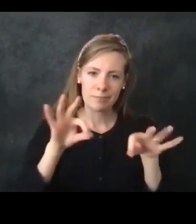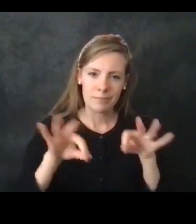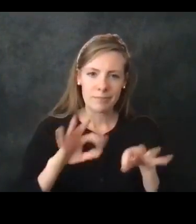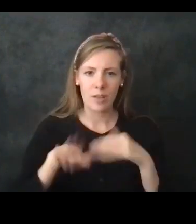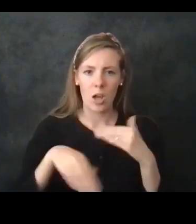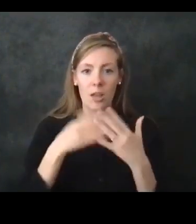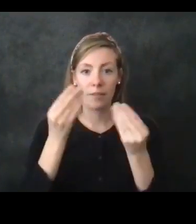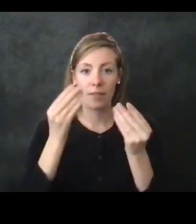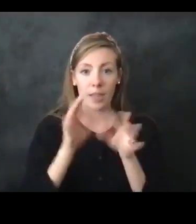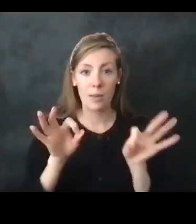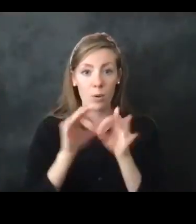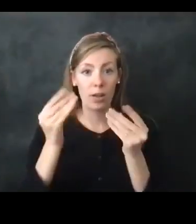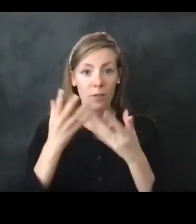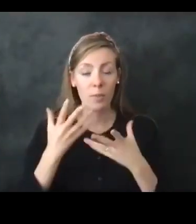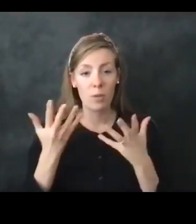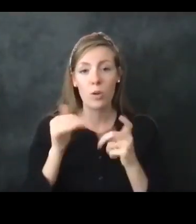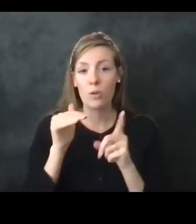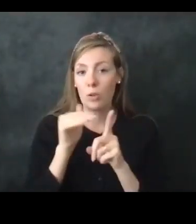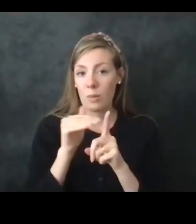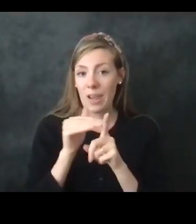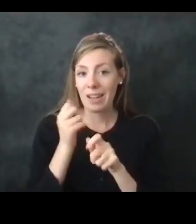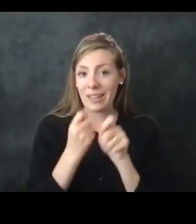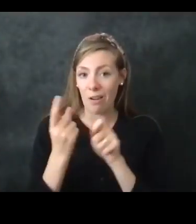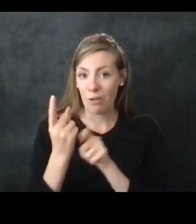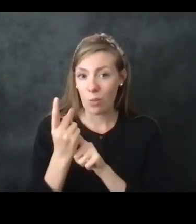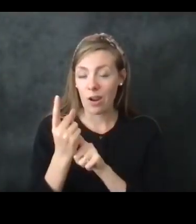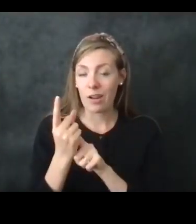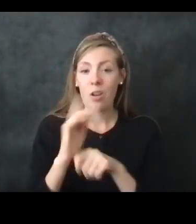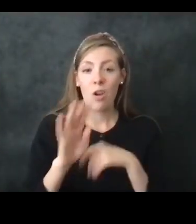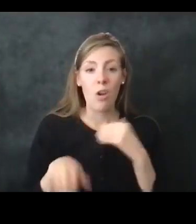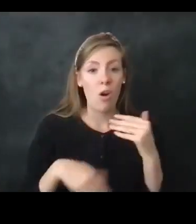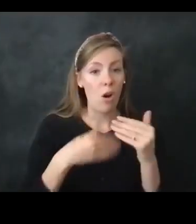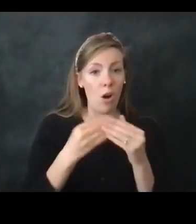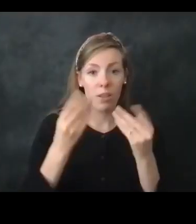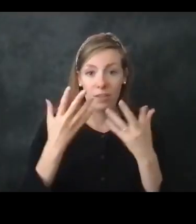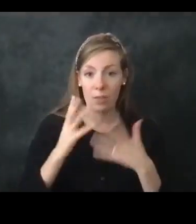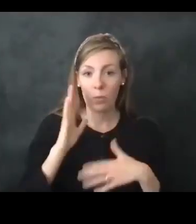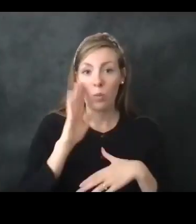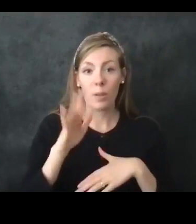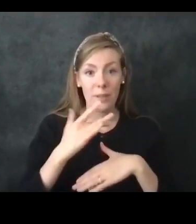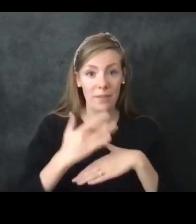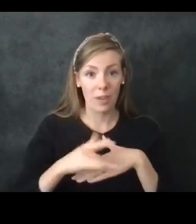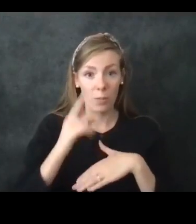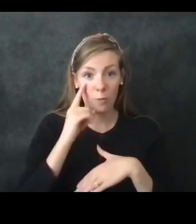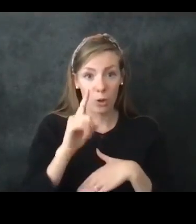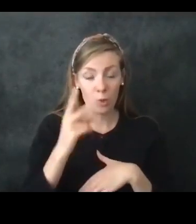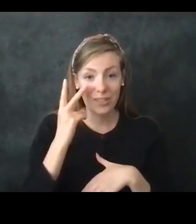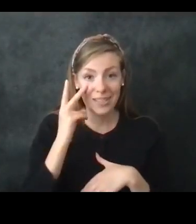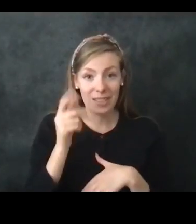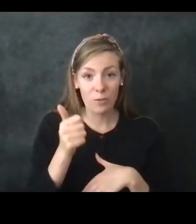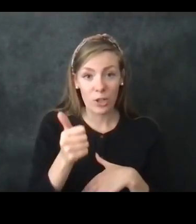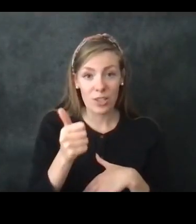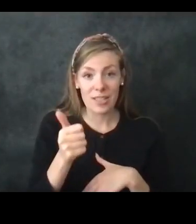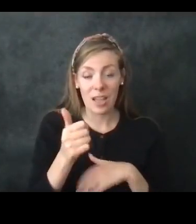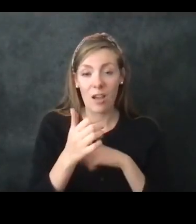We just want to remind everybody, reiterate that all of this information is available on the county emergency website, which is Soco.